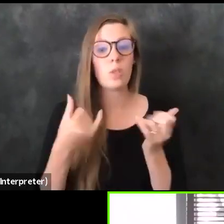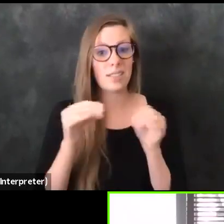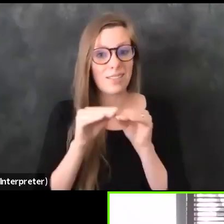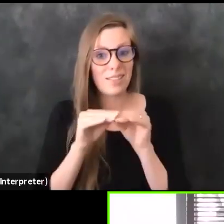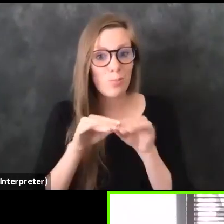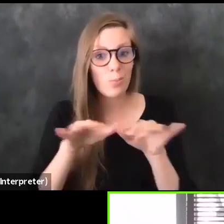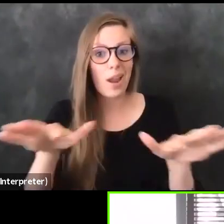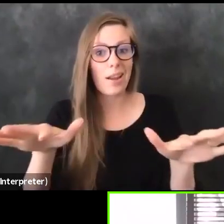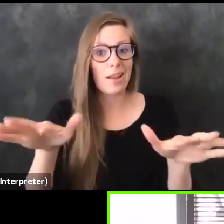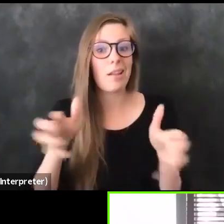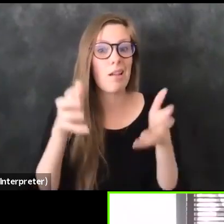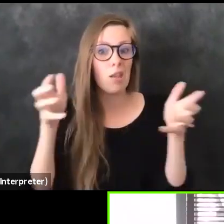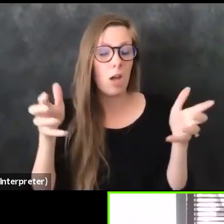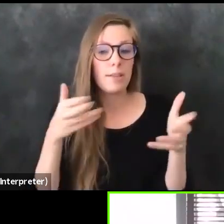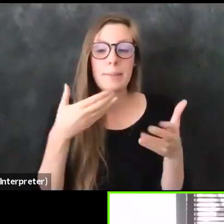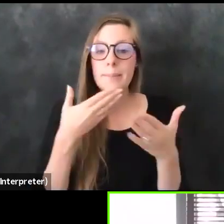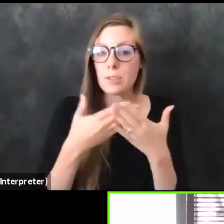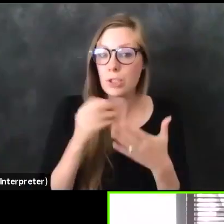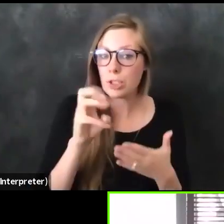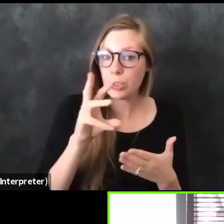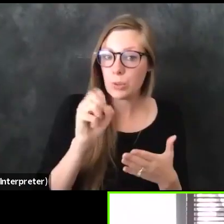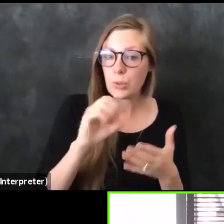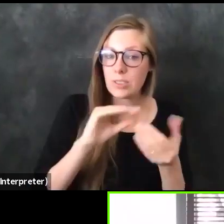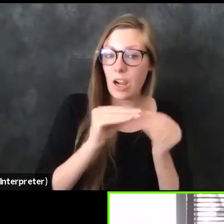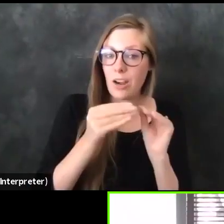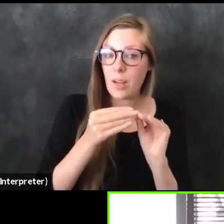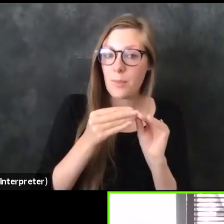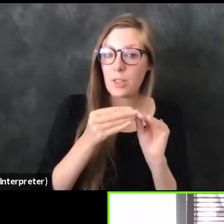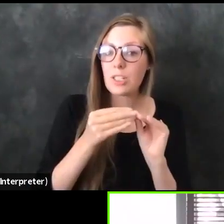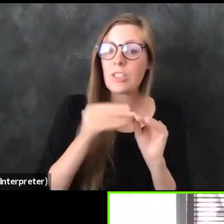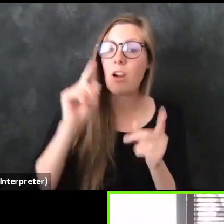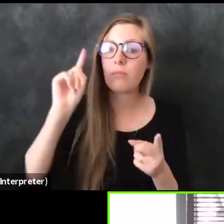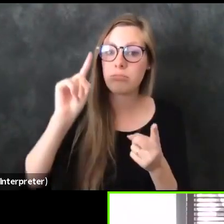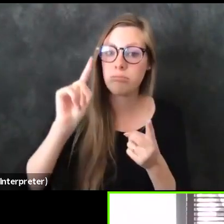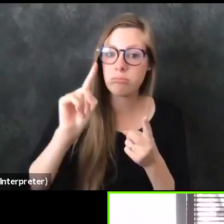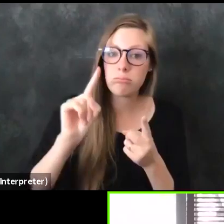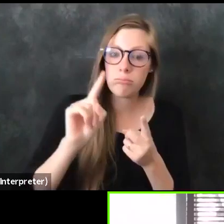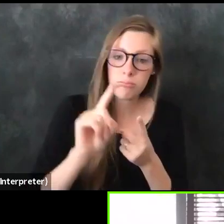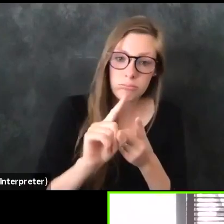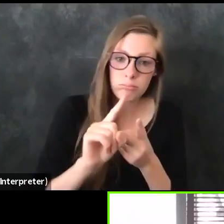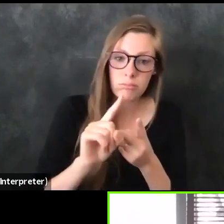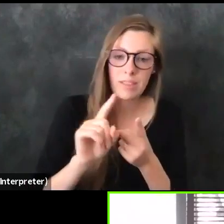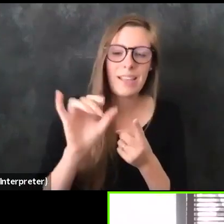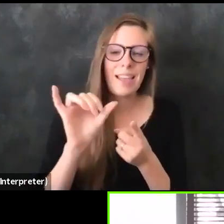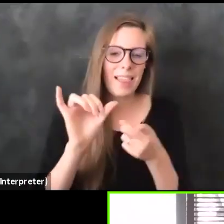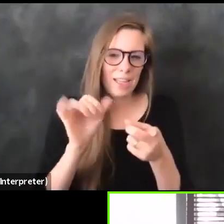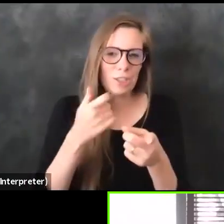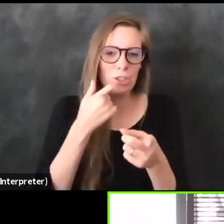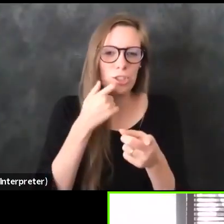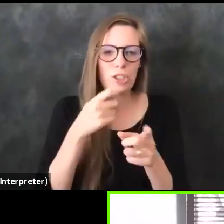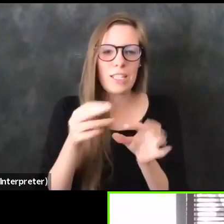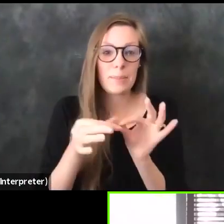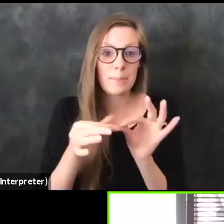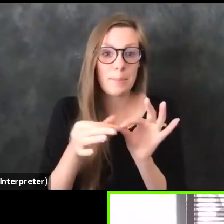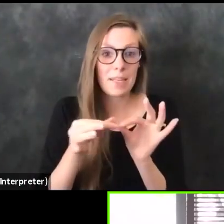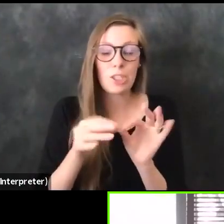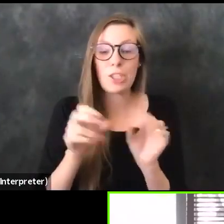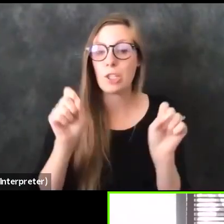The good news is that our numbers are continuing to drop. And as the reservoir noted, it could be in the orange tier.